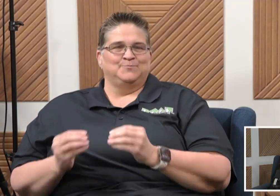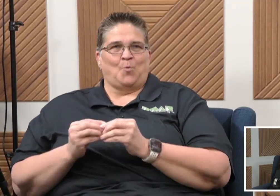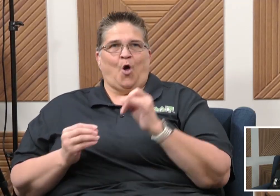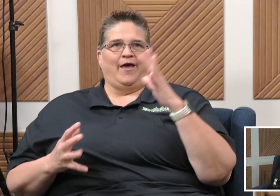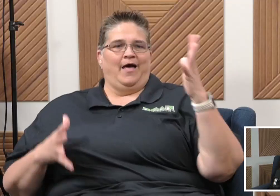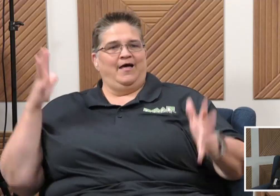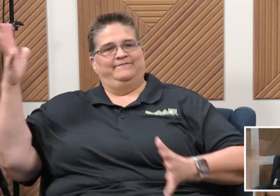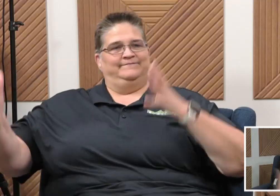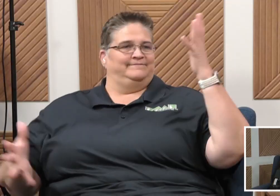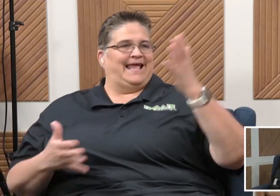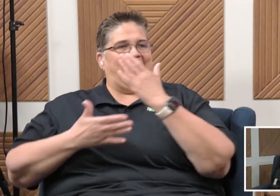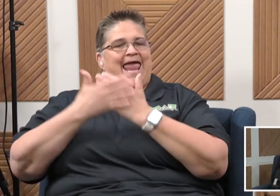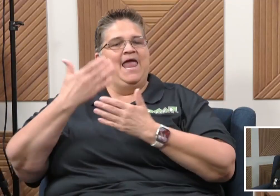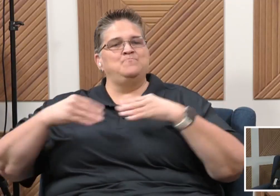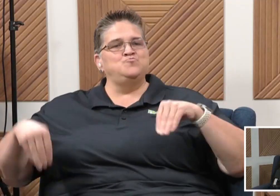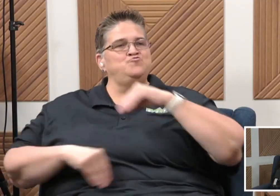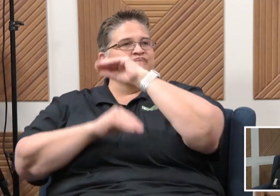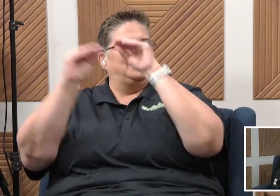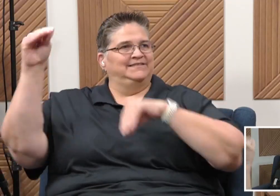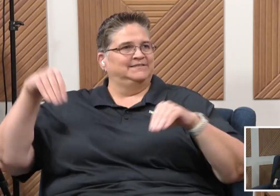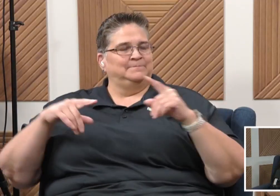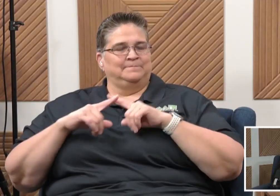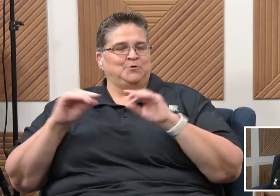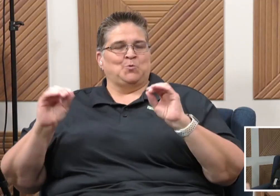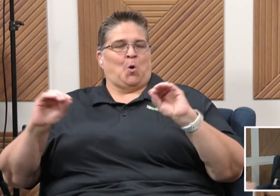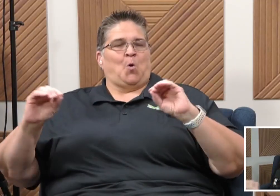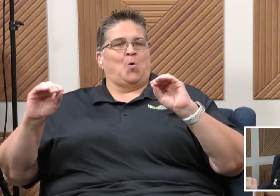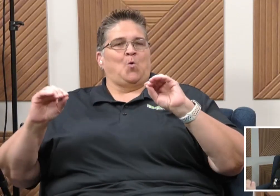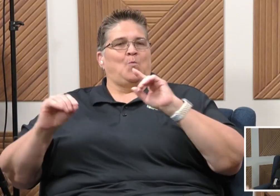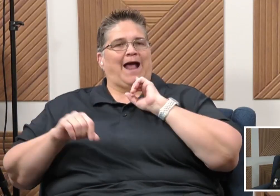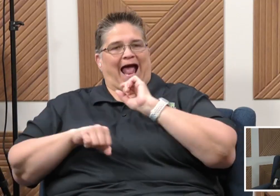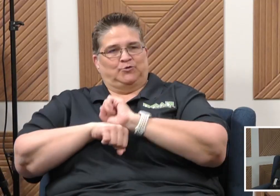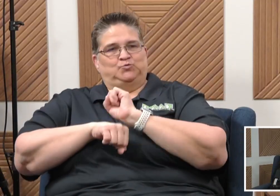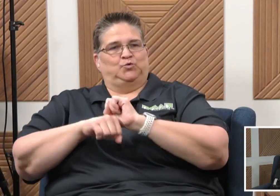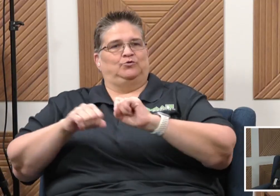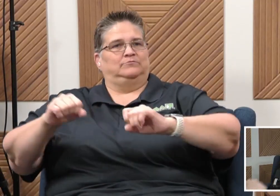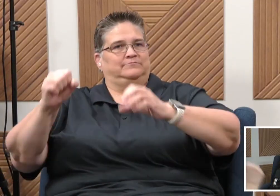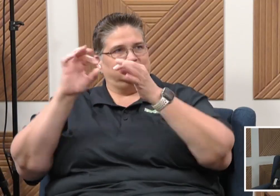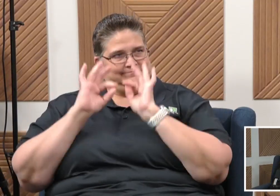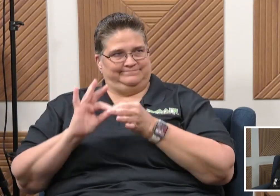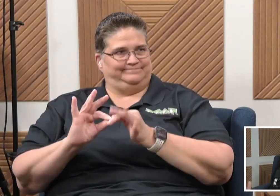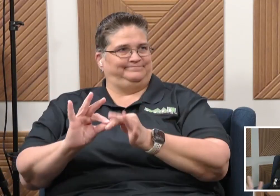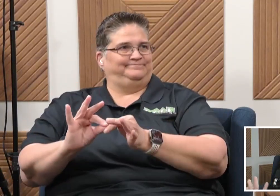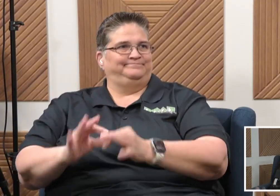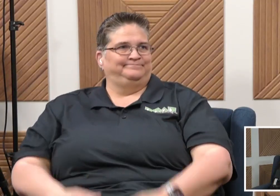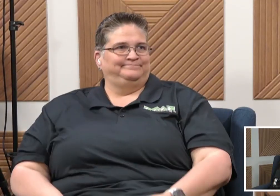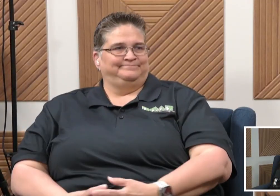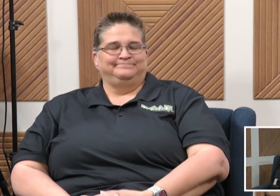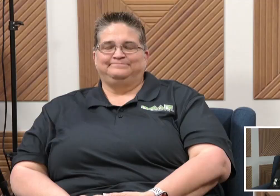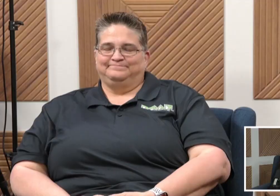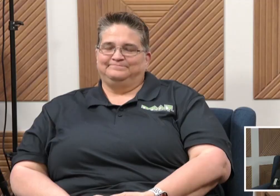It's more just gesturing and hand movements. There's no actual interpreting going on.